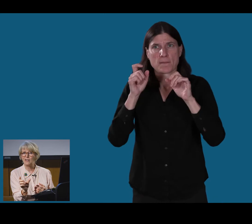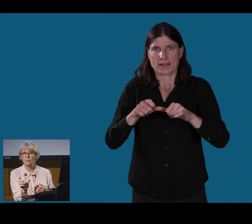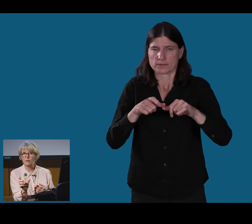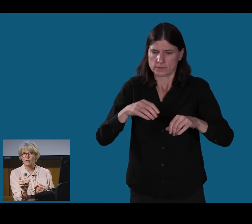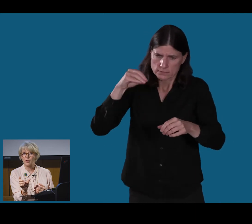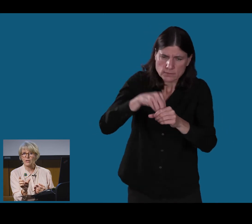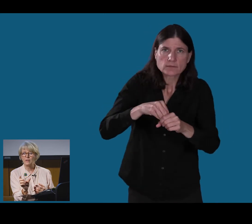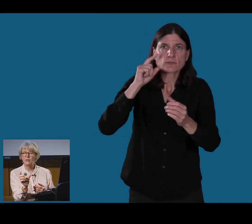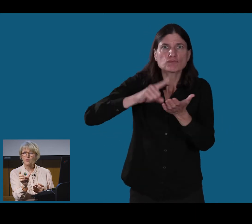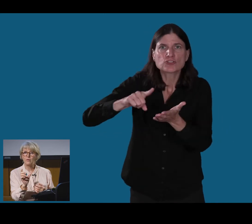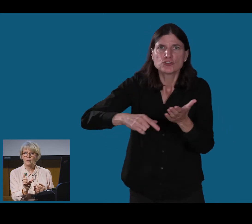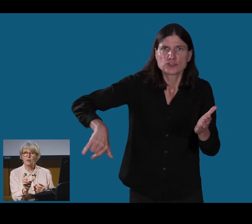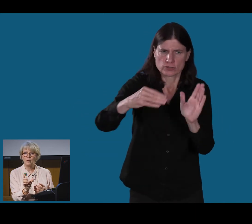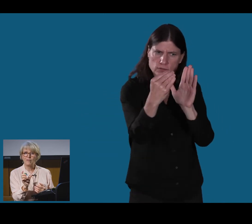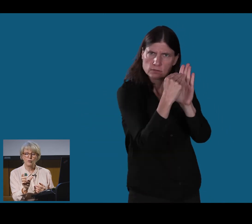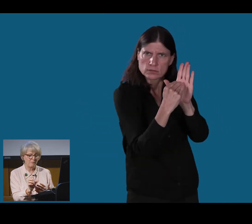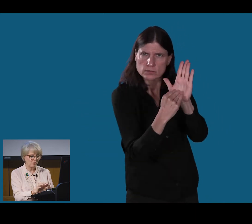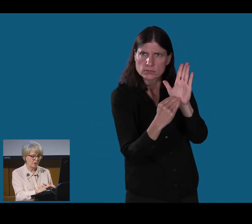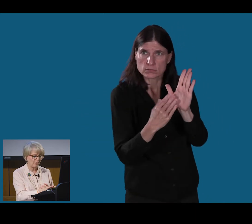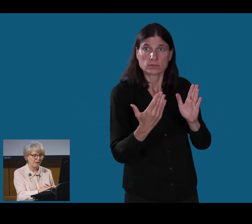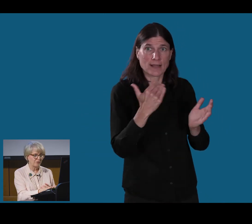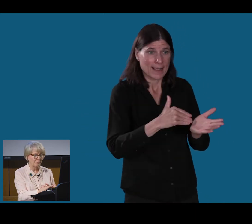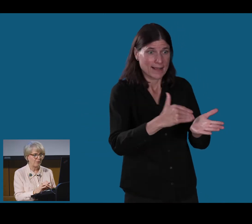any research study, so that you know you have a good measure on your hands.